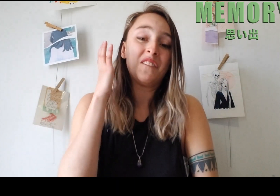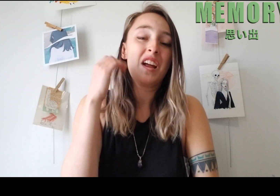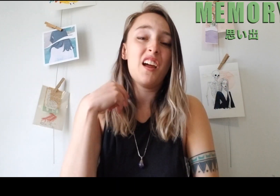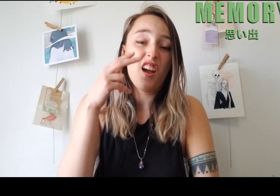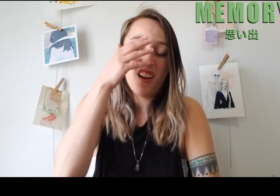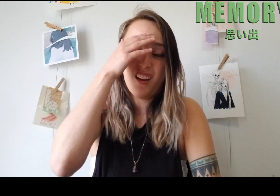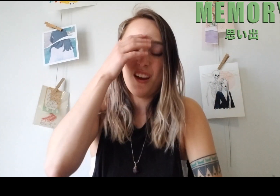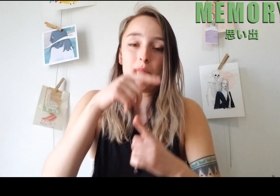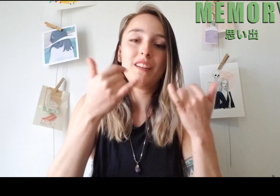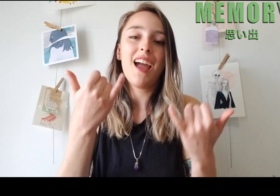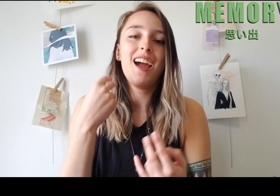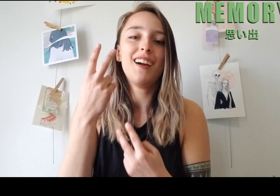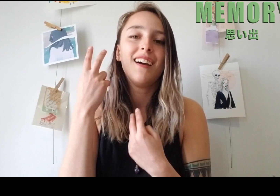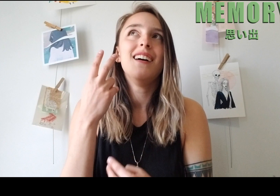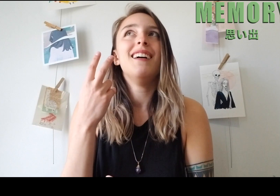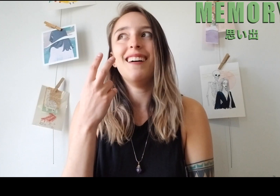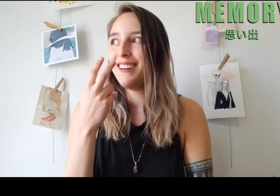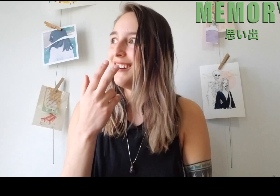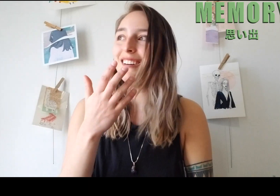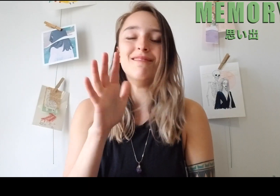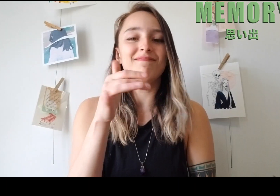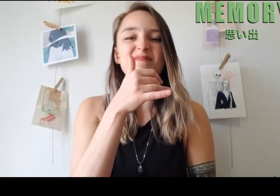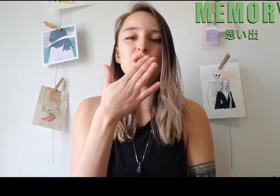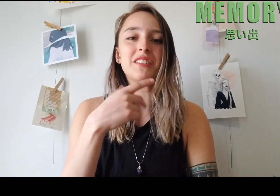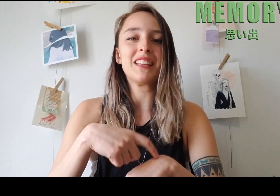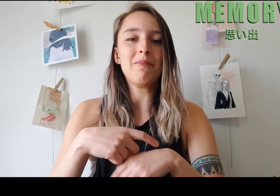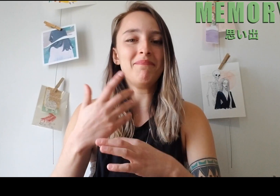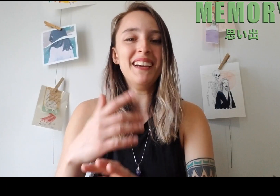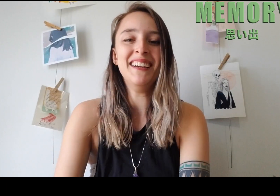In the moment... whew, what a day. But now, I look back on that day and say that was a good time.